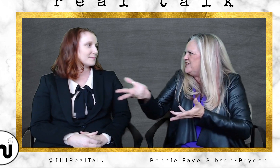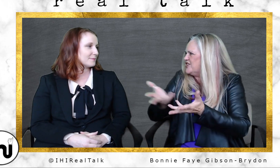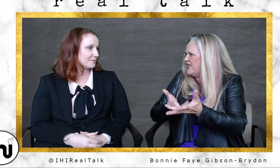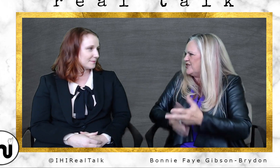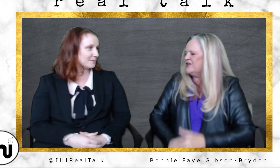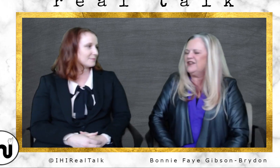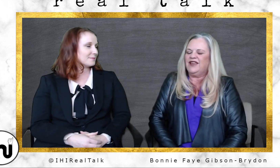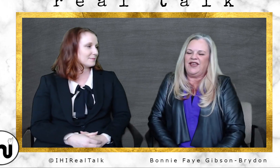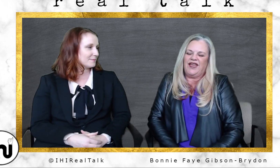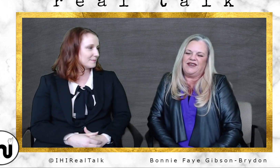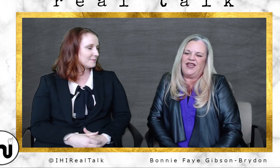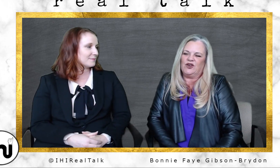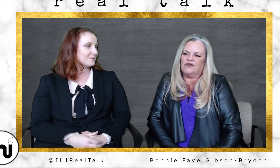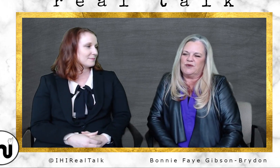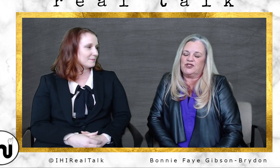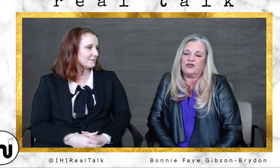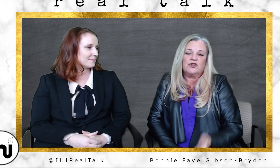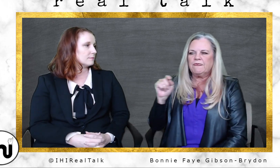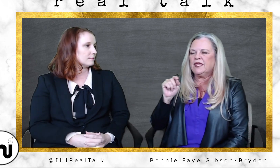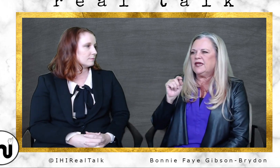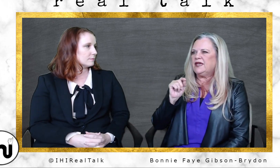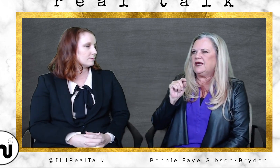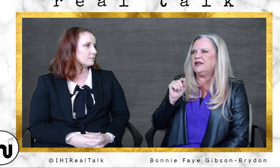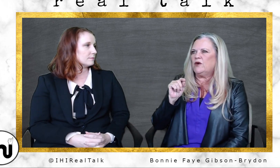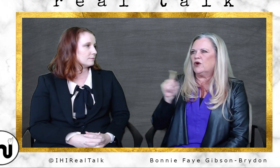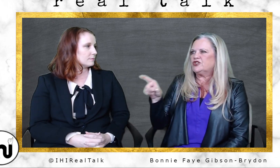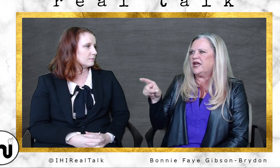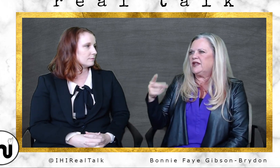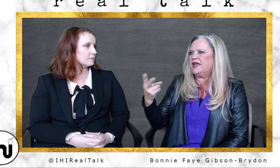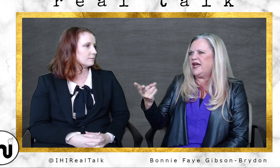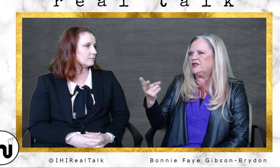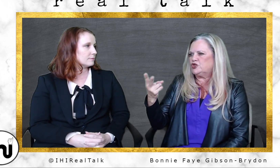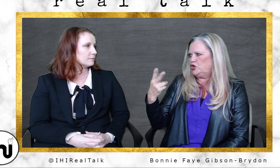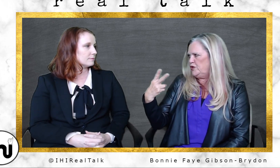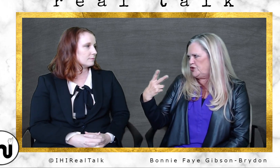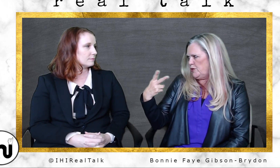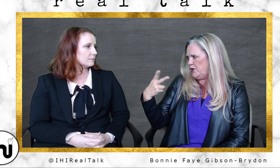other, and learn from each other. In Orange County, they had two interpreters